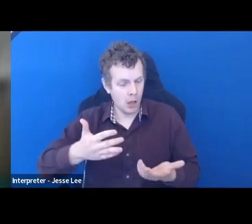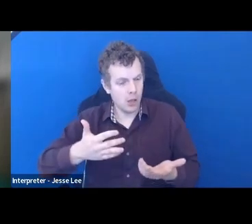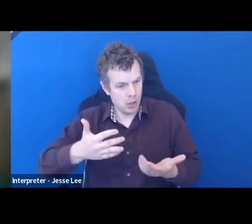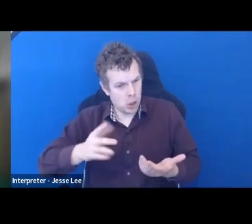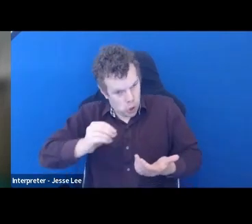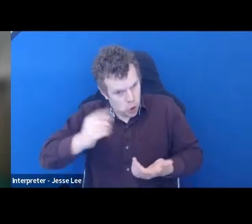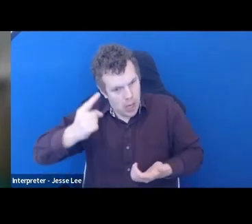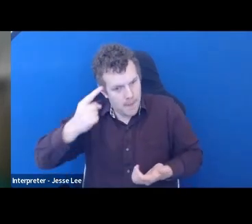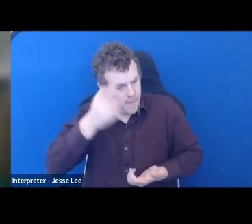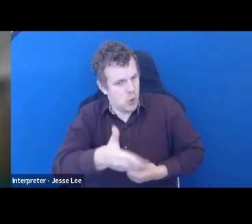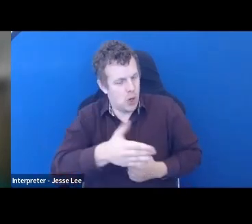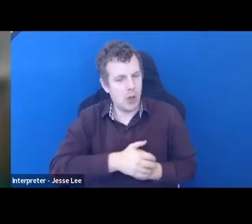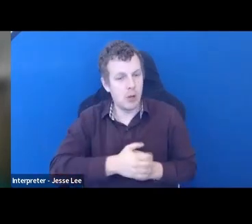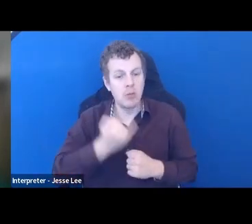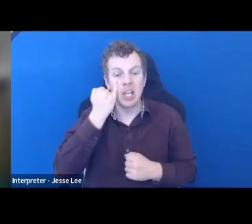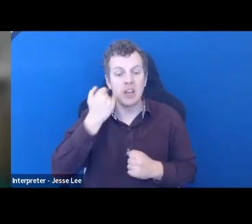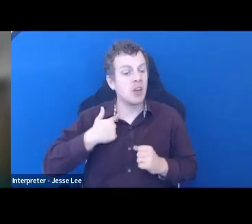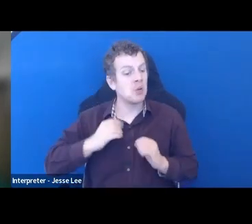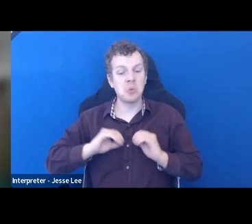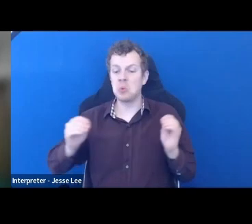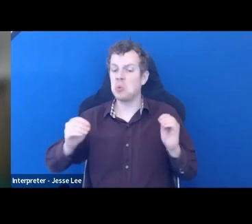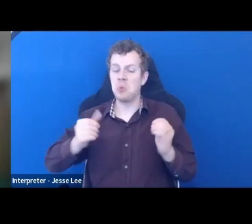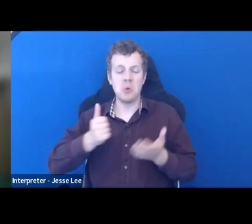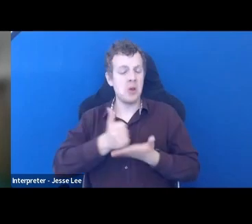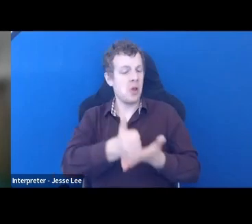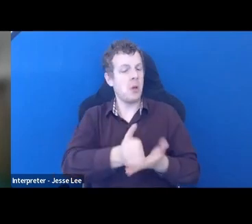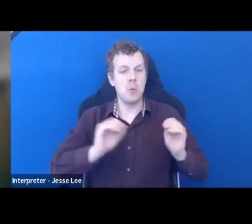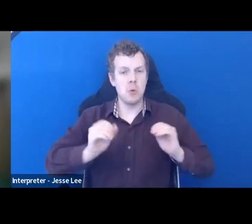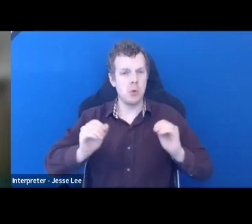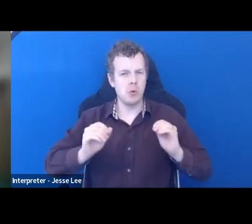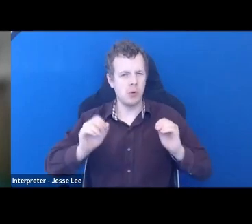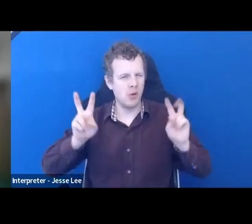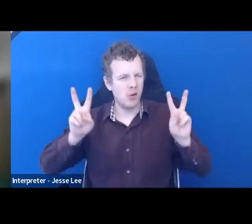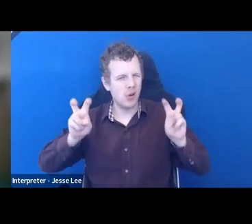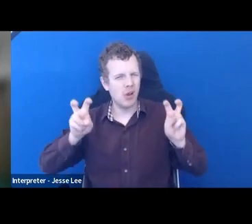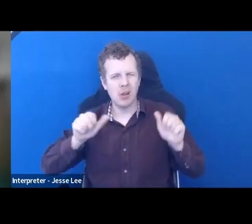Whereas when you're not aiding them I feel like you're maybe not giving them every opportunity.